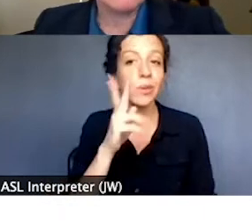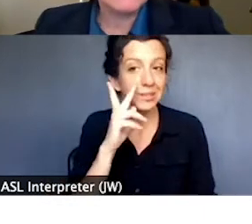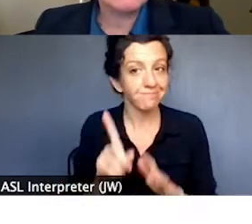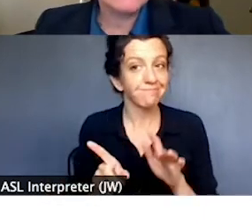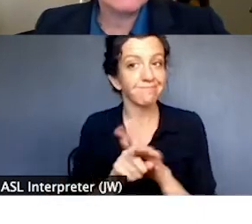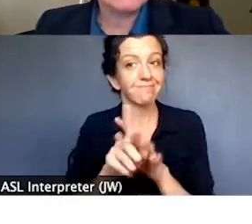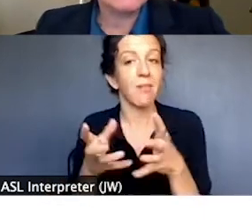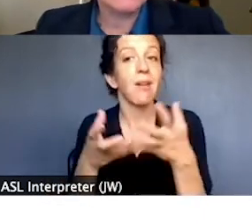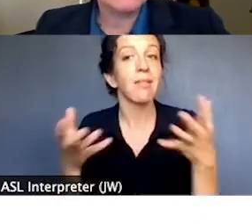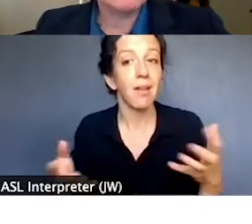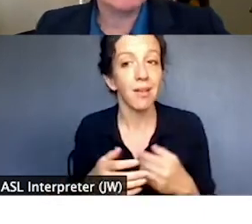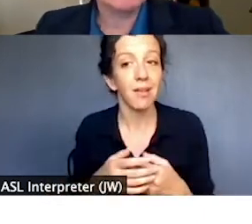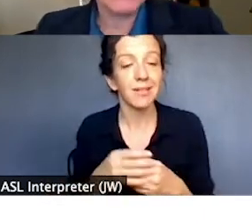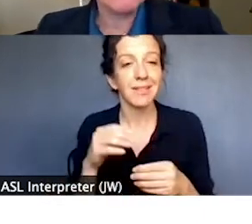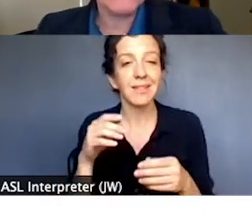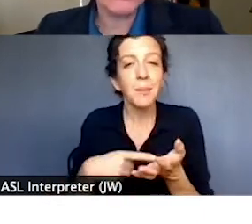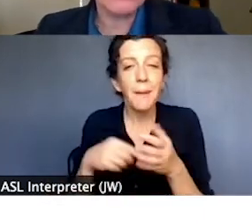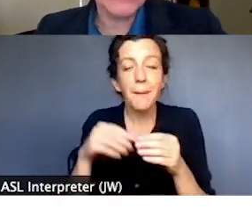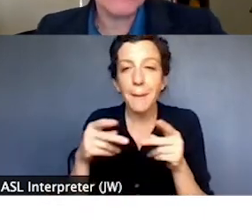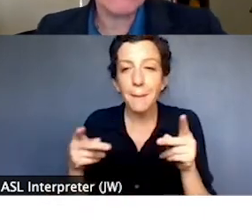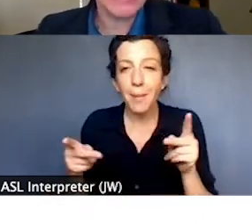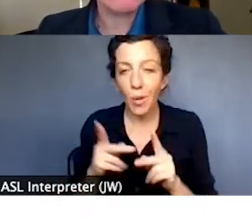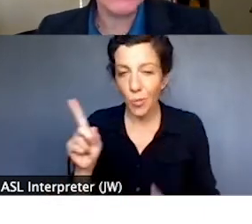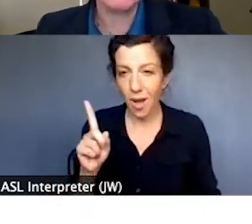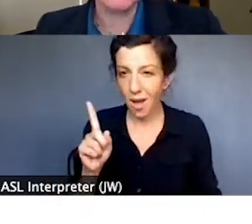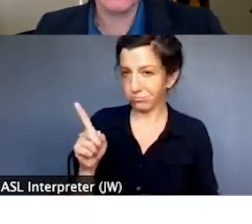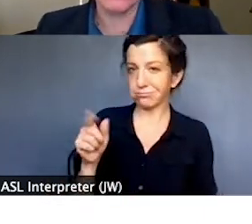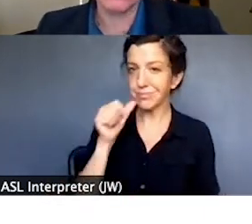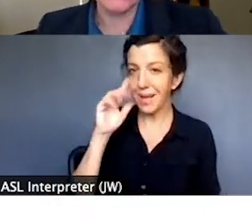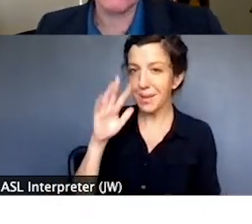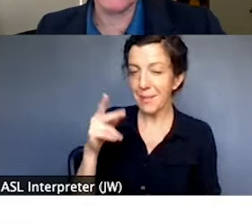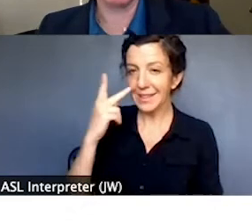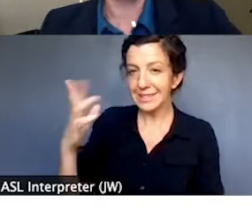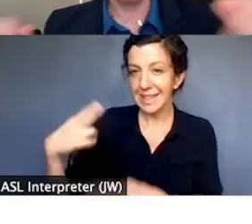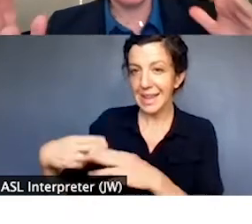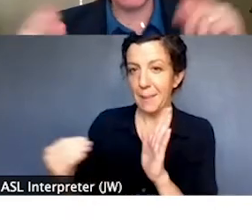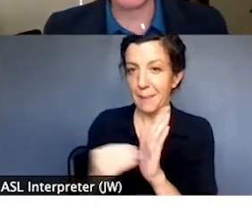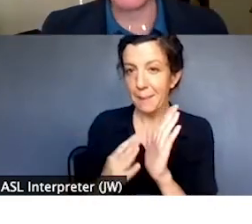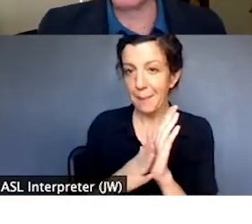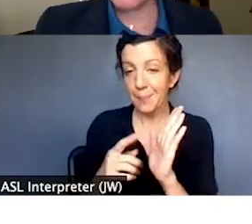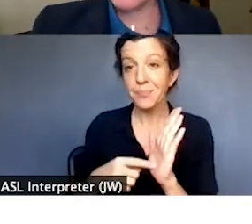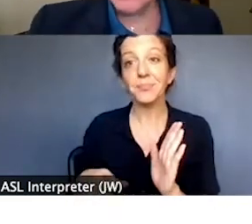And many of these ballot measure committees have paid money to her consulting firm. So take that as you may.